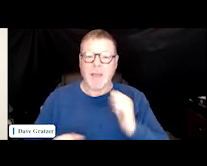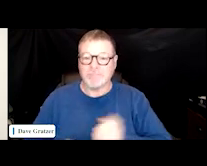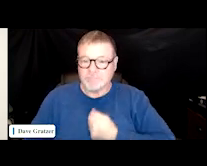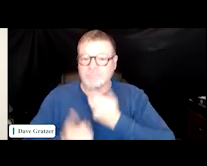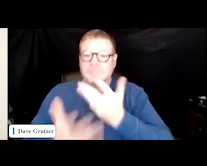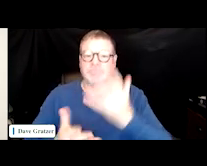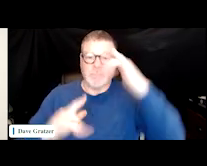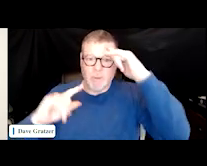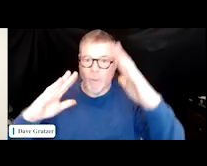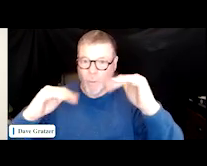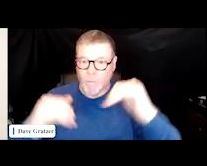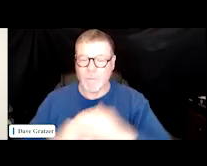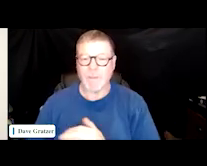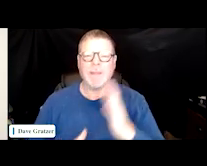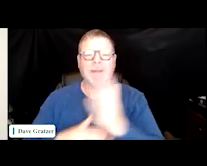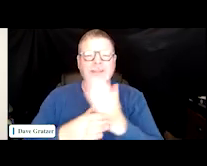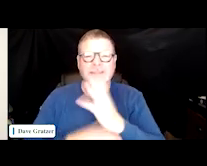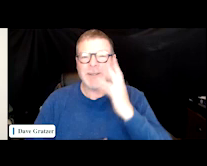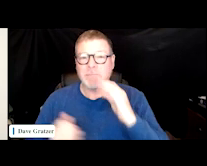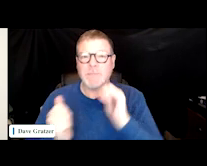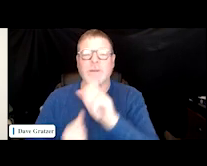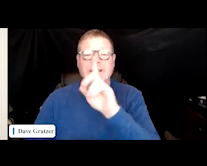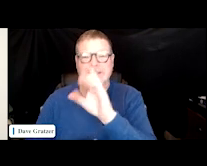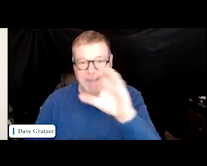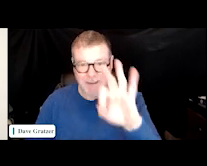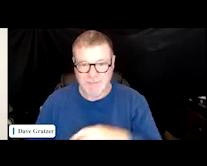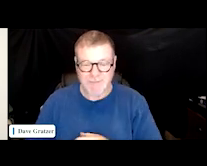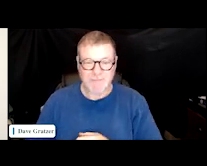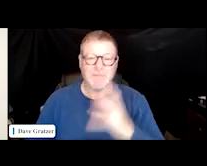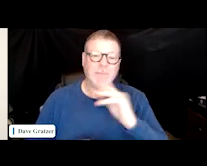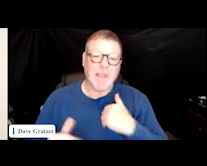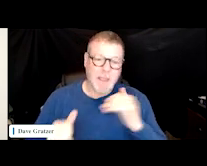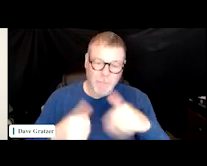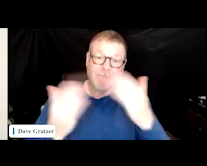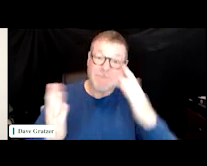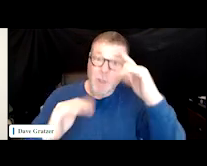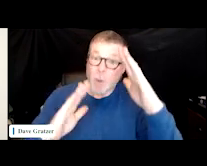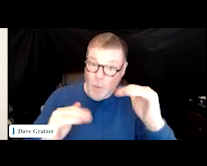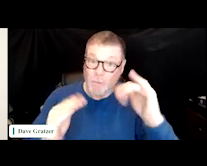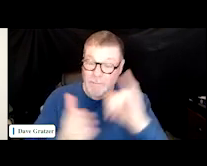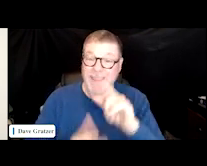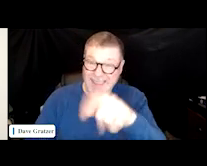I shared my experience with DCF and I provided her some hope that she could obtain sobriety